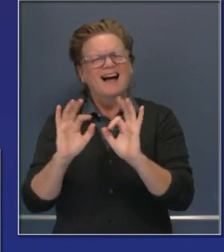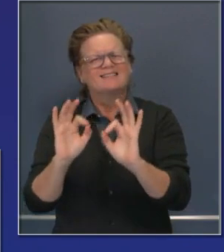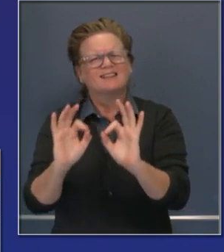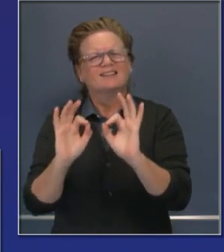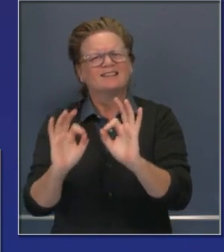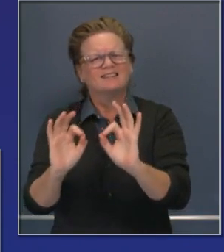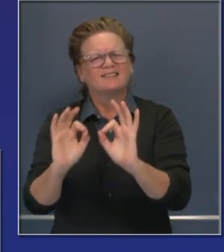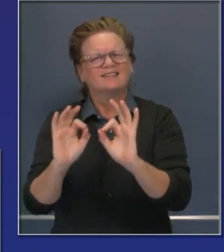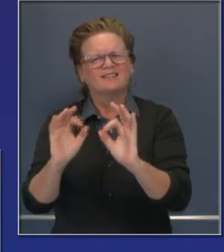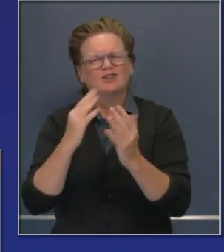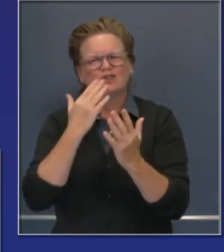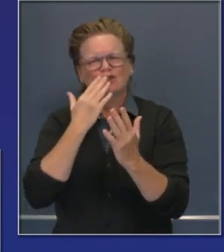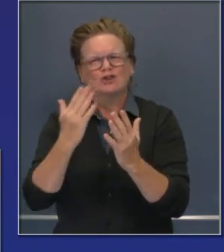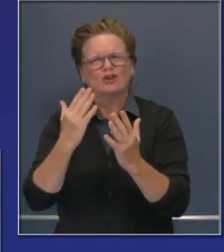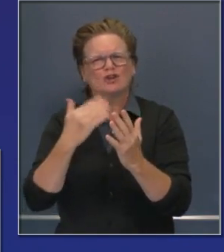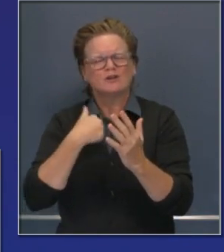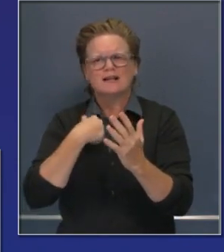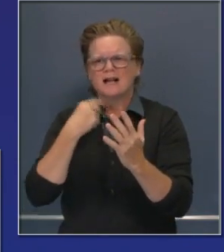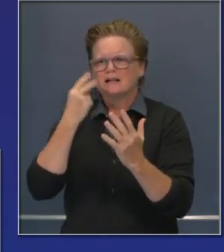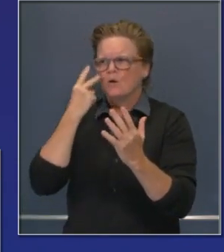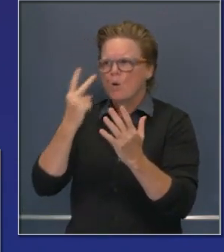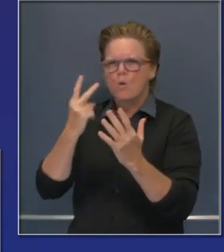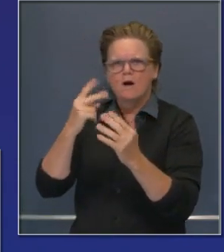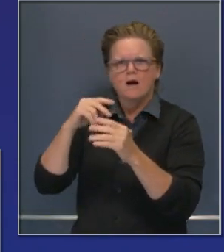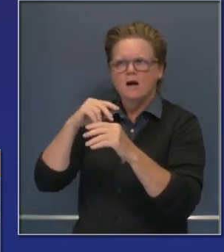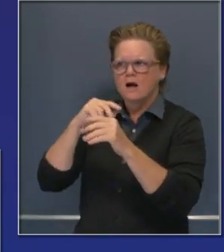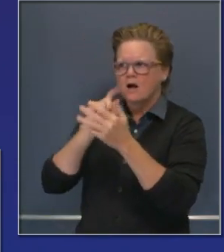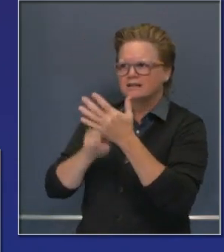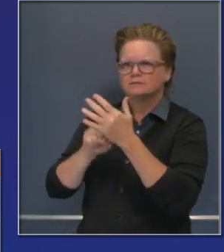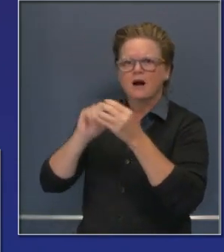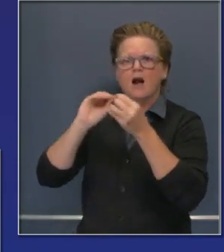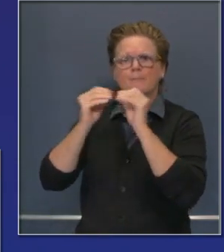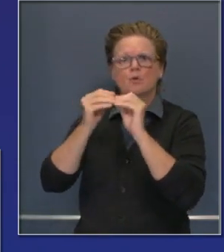WHAT IS VERY ENCOURAGING AS YOU CAN SEE THA POSITIVITY RIGHT?